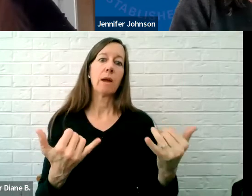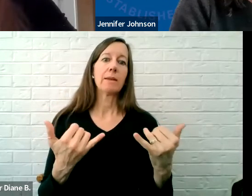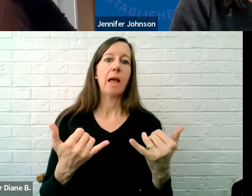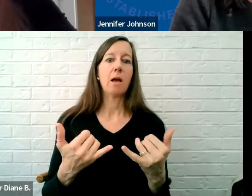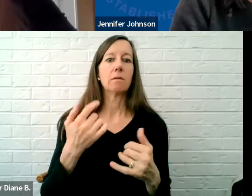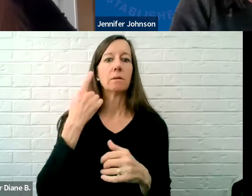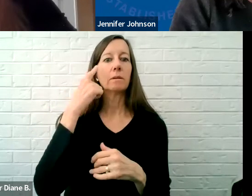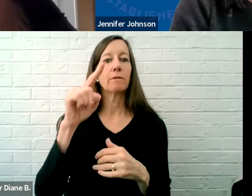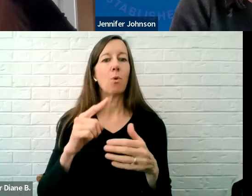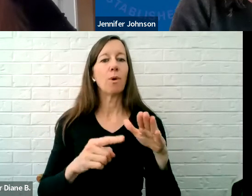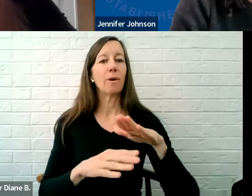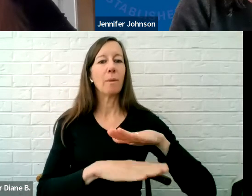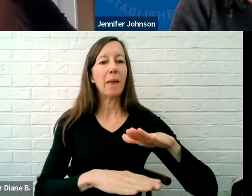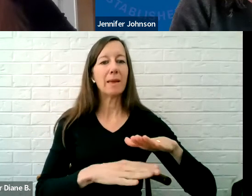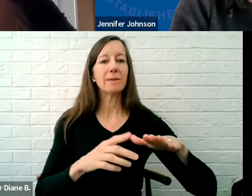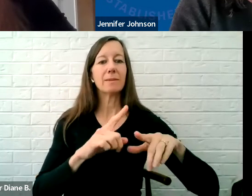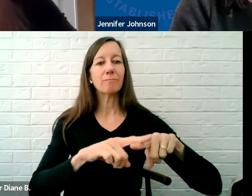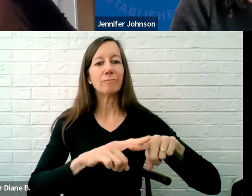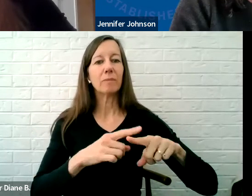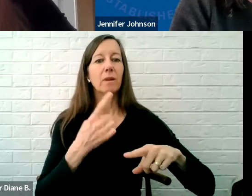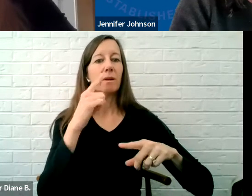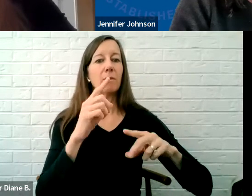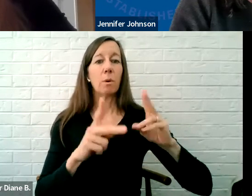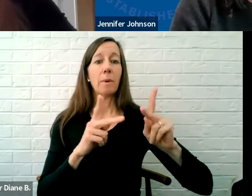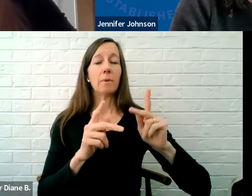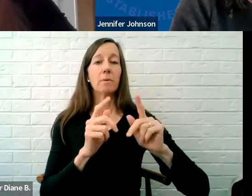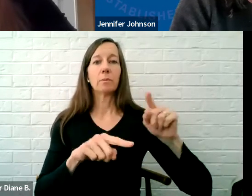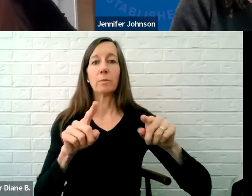persons with developmental disabilities regardless of significance, of support,